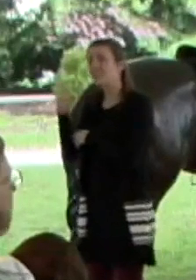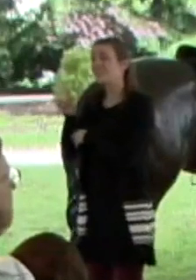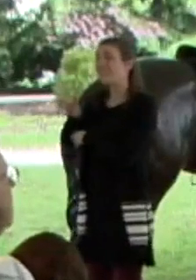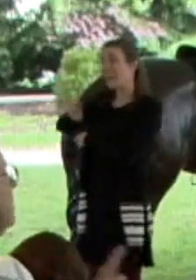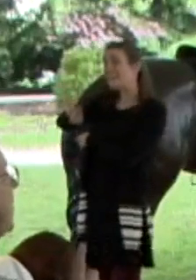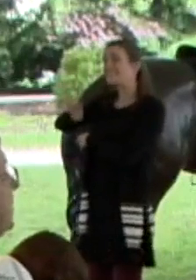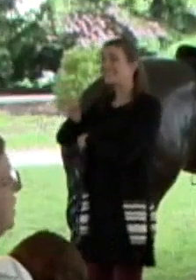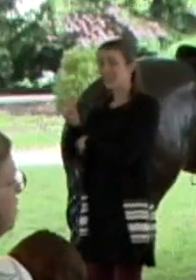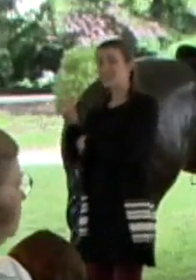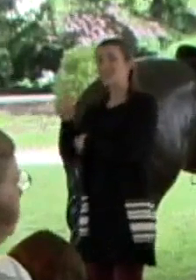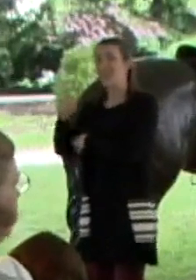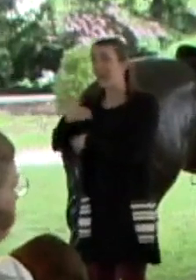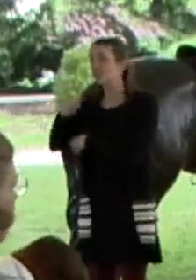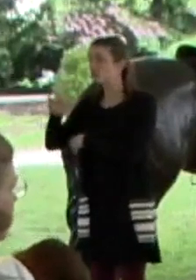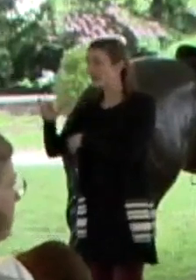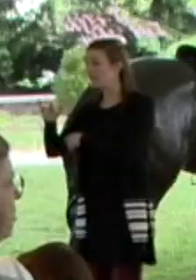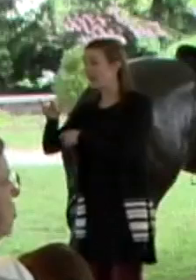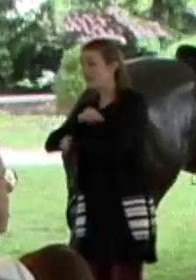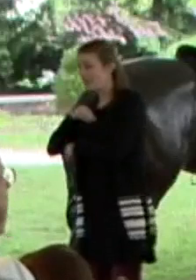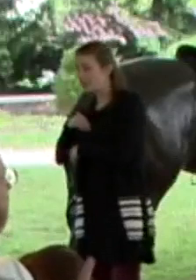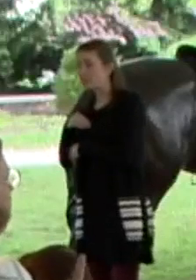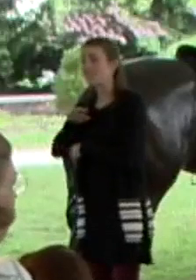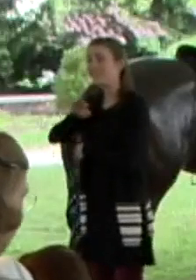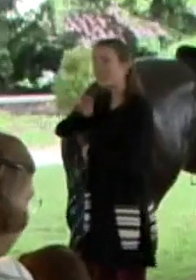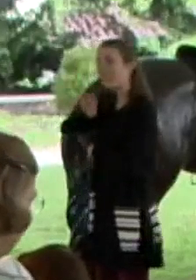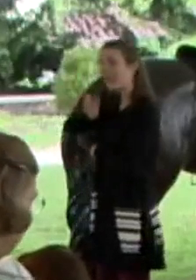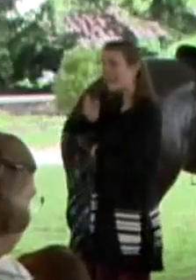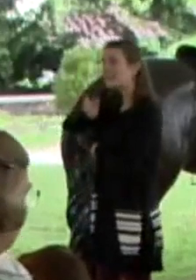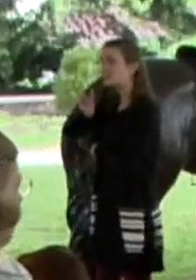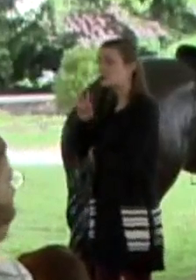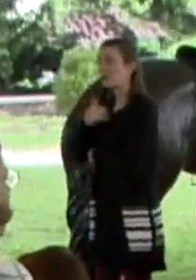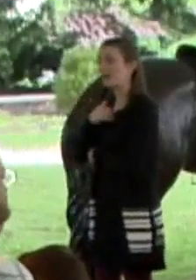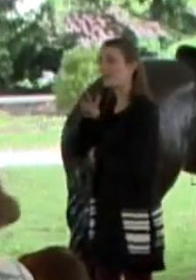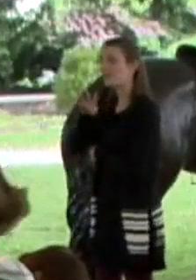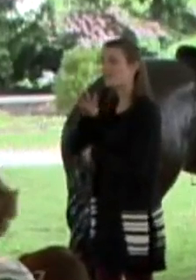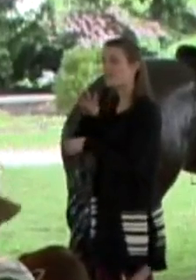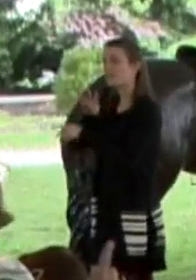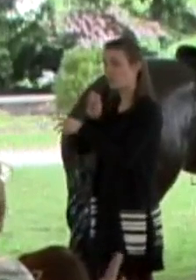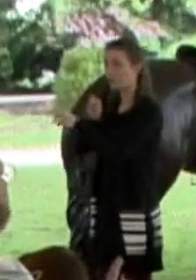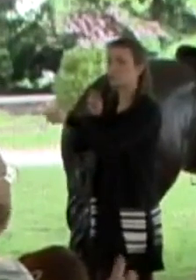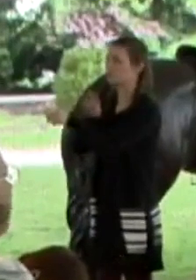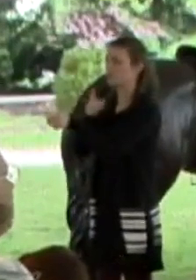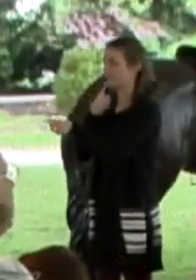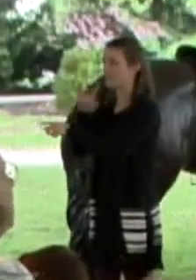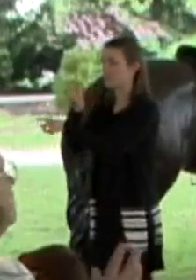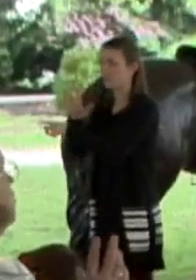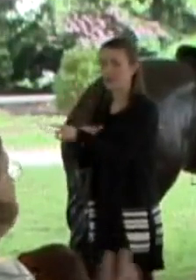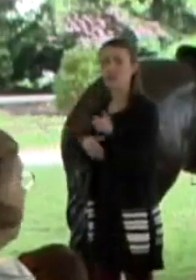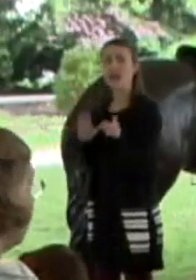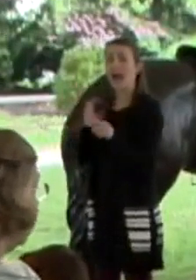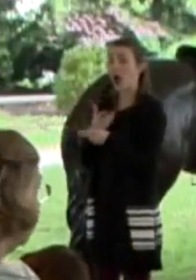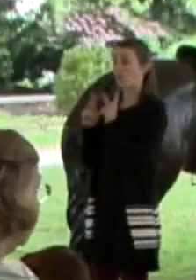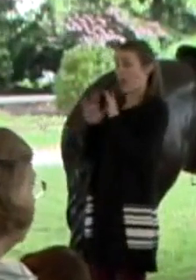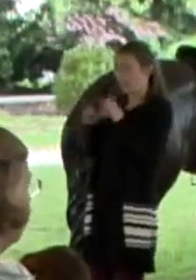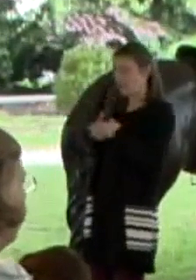AND ONLY ELECTIONS TO ELECT MUCH MORE REPRESENTATIVE HOUSE OF DELE DELEGATES.